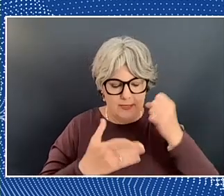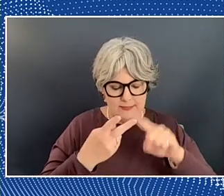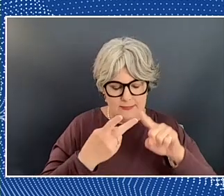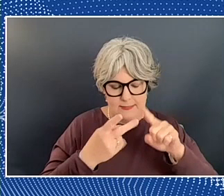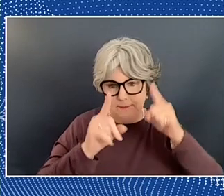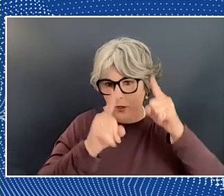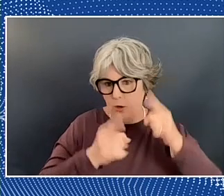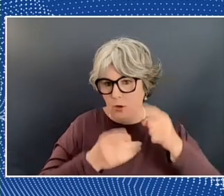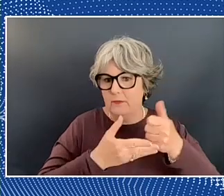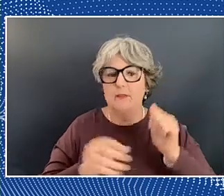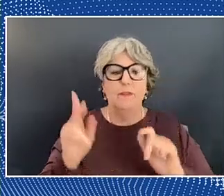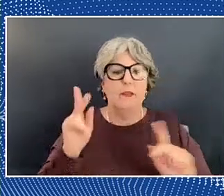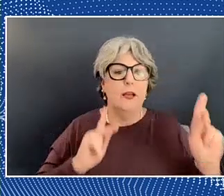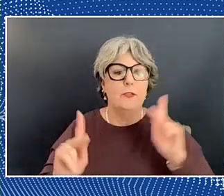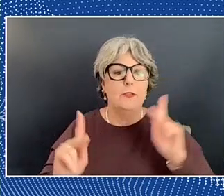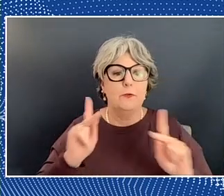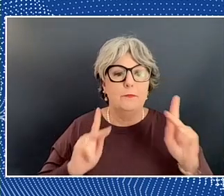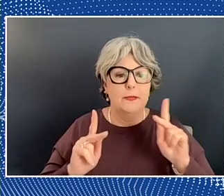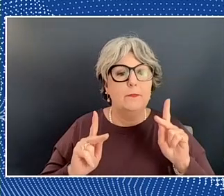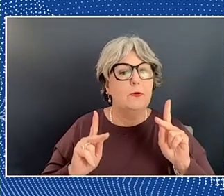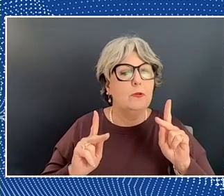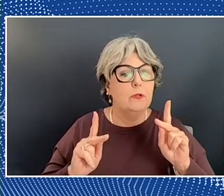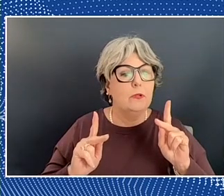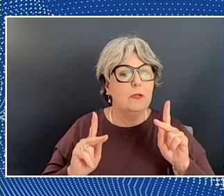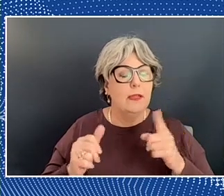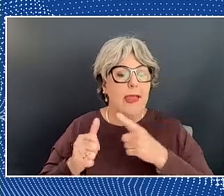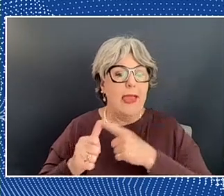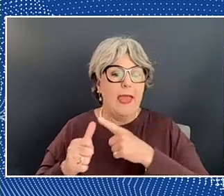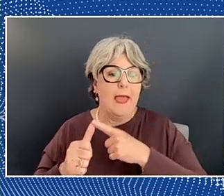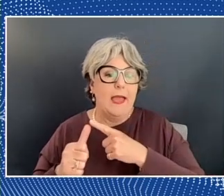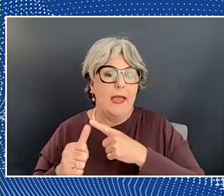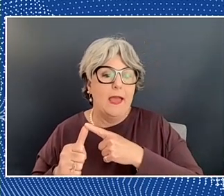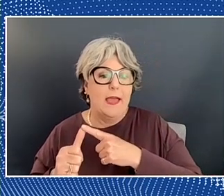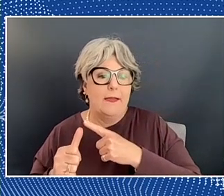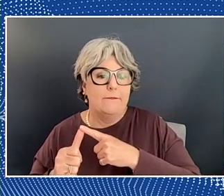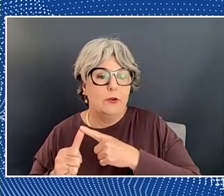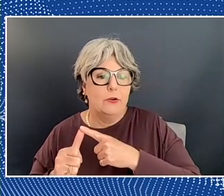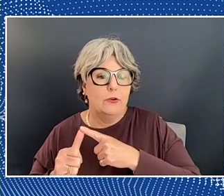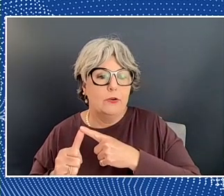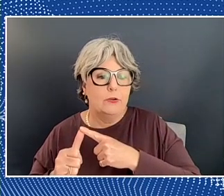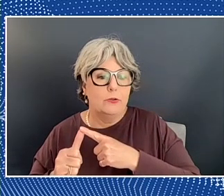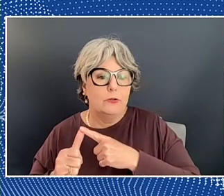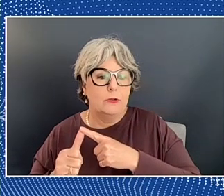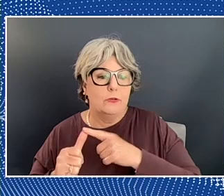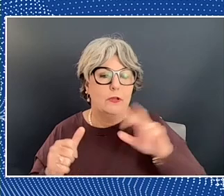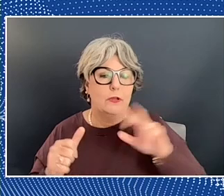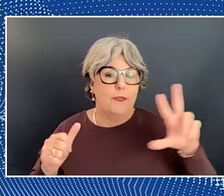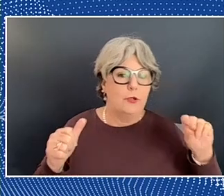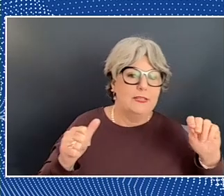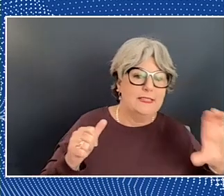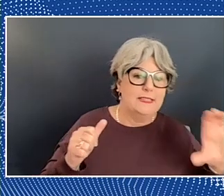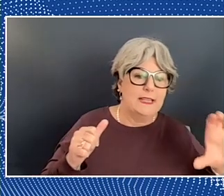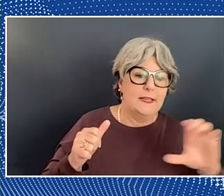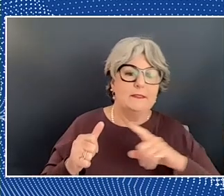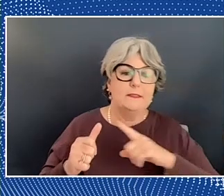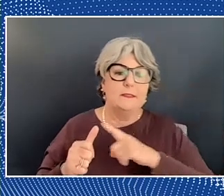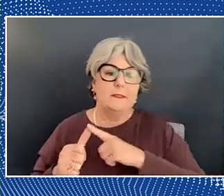So I ended up, you know, into at- at first, I ended into a- excuse me, before the PhD- Jarrod, you have 30 seconds left. Before the PhD program, I entered a